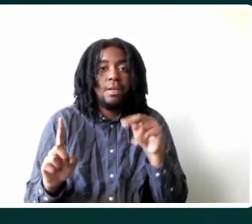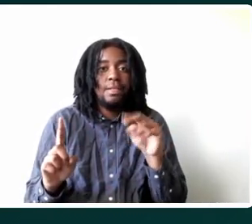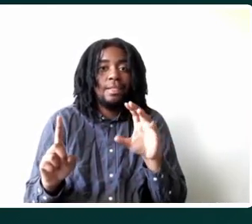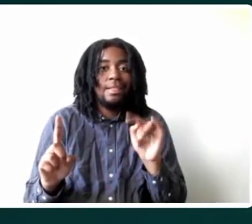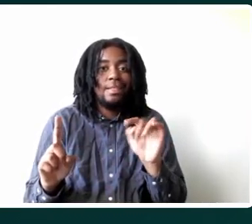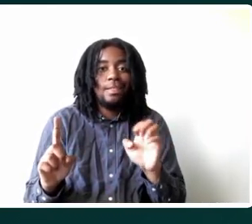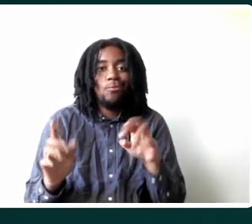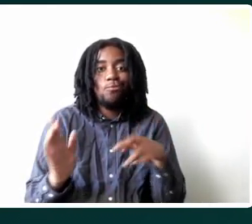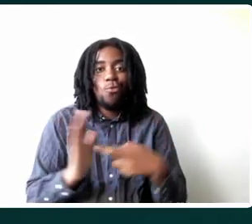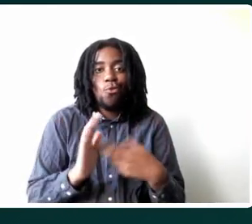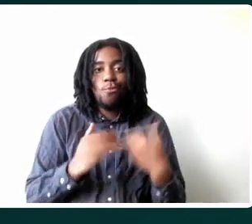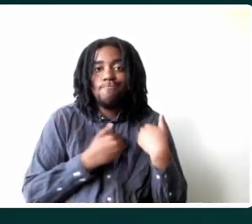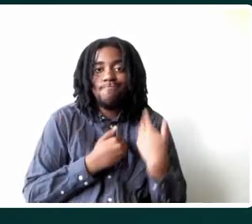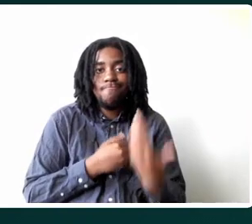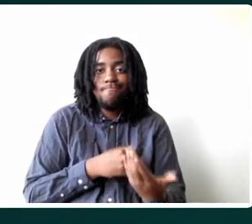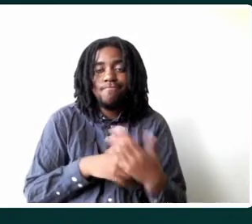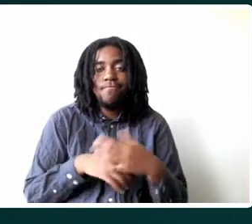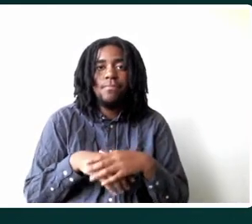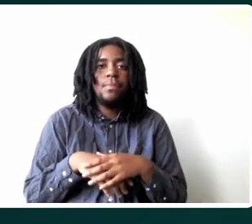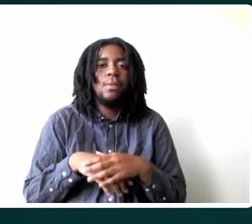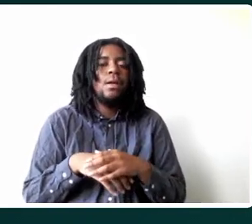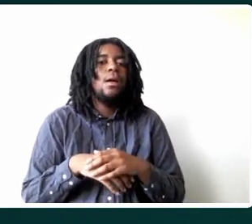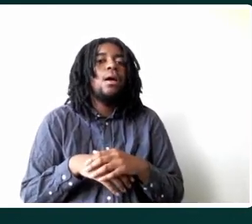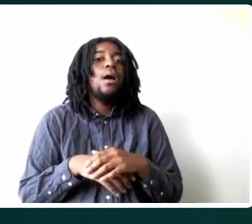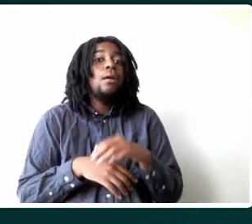Emily Kirkpatrick: I'm happy to briefly. The most